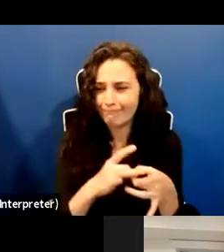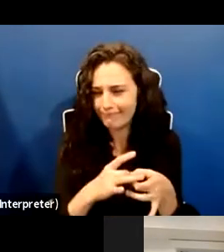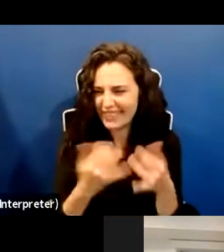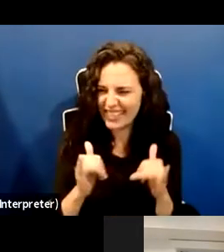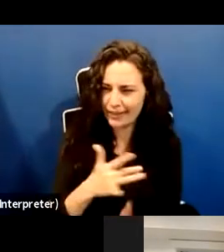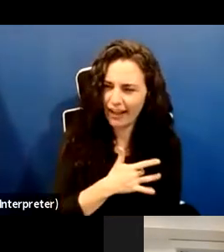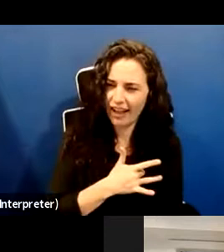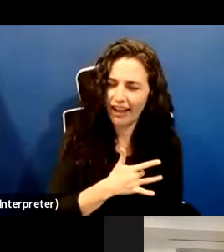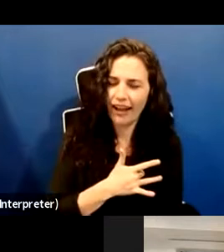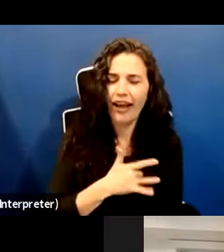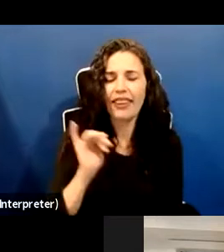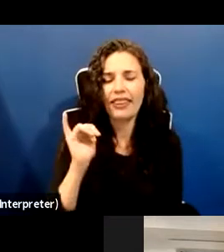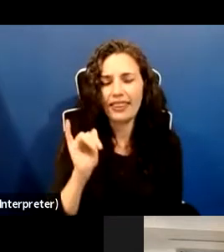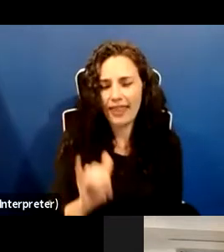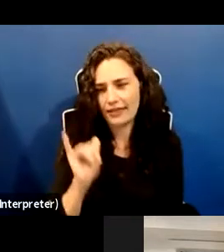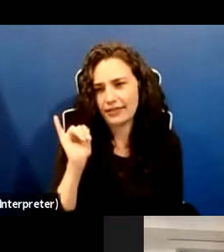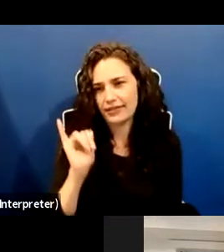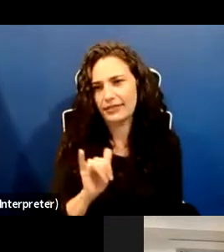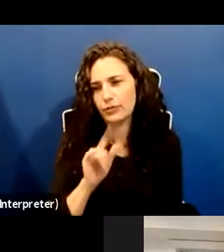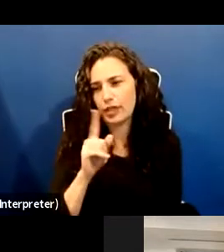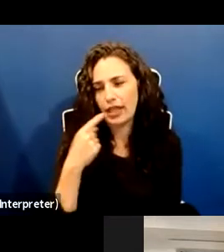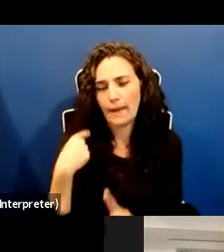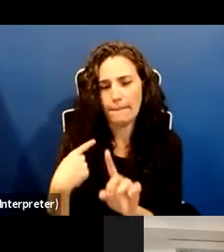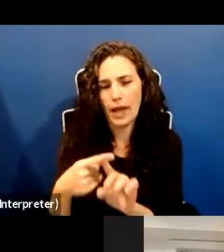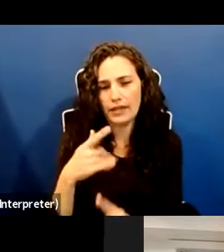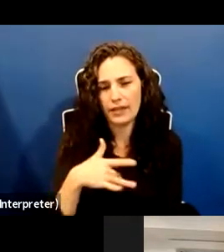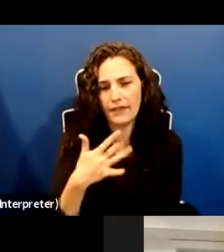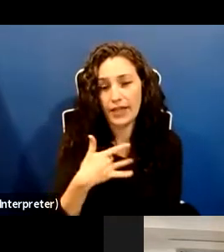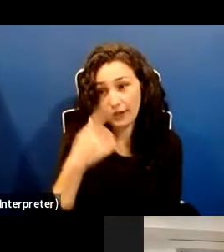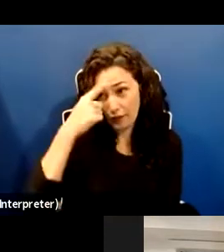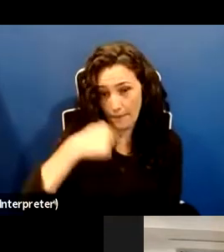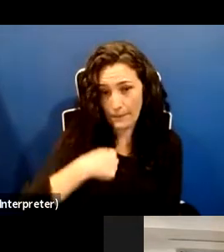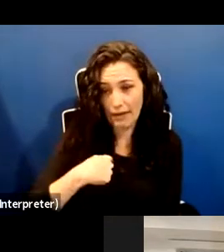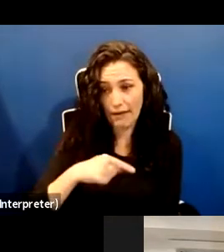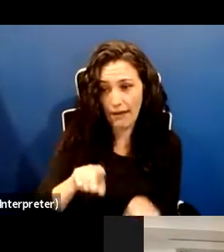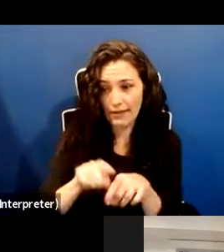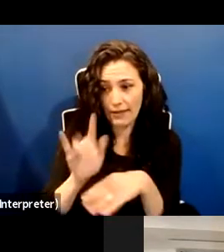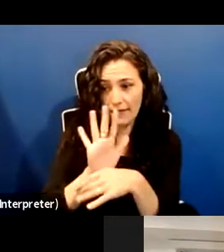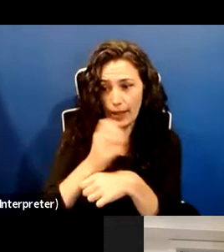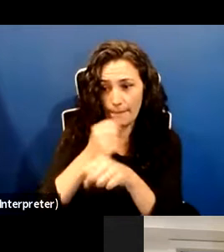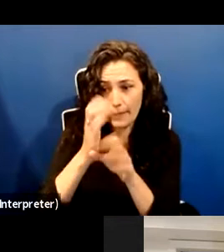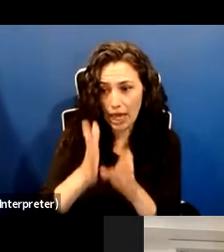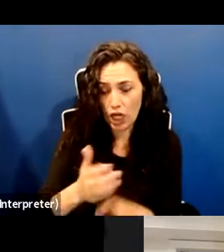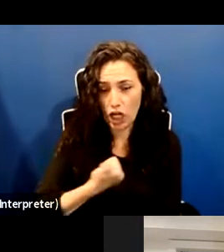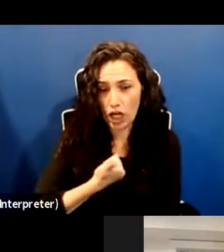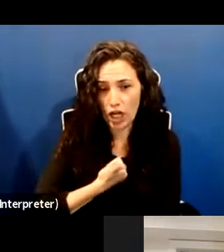that's such a positive feeling for me as a filmmaker. You know, it's almost starting fresh.